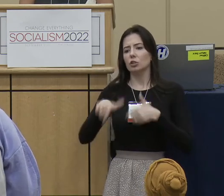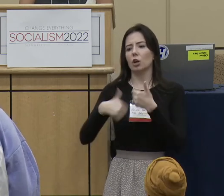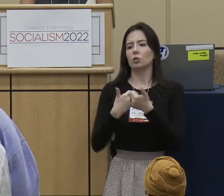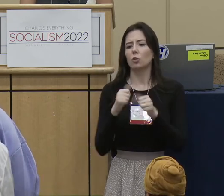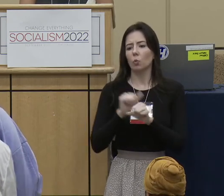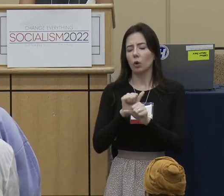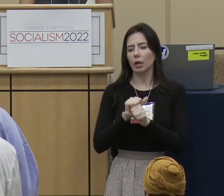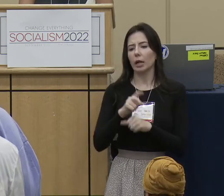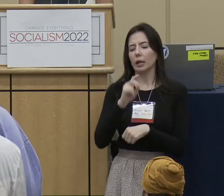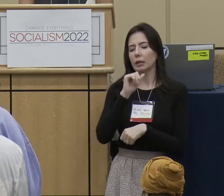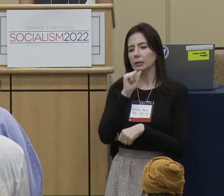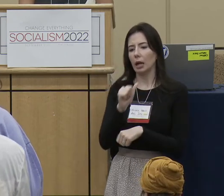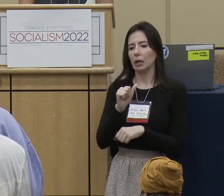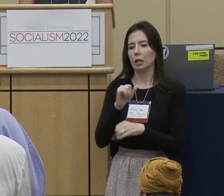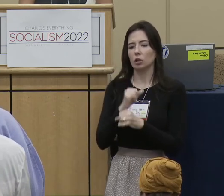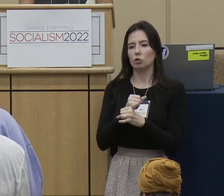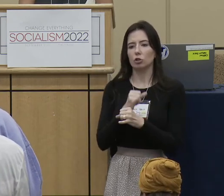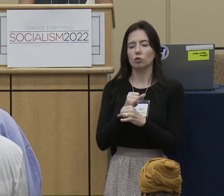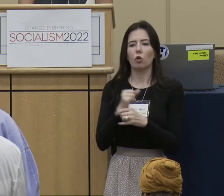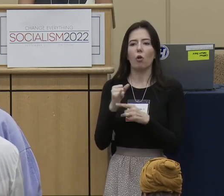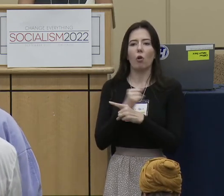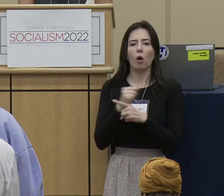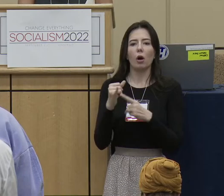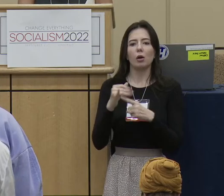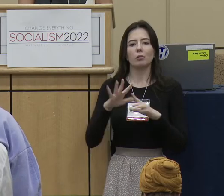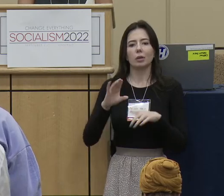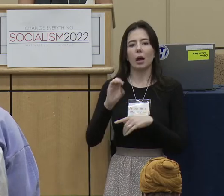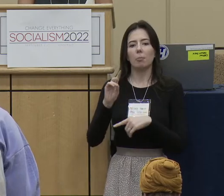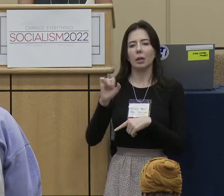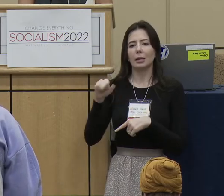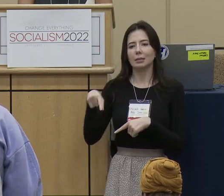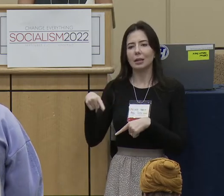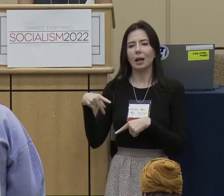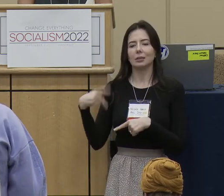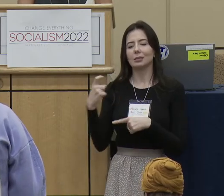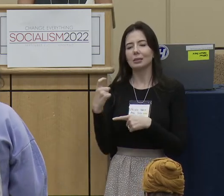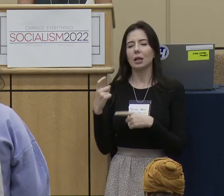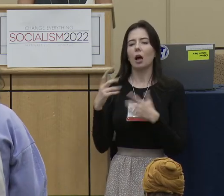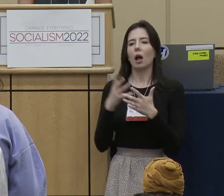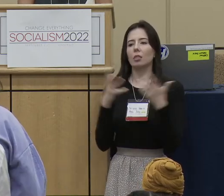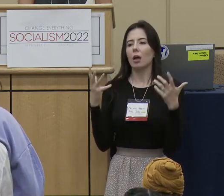within the nonprofit industrial complex. A lot of the movement